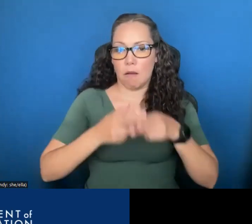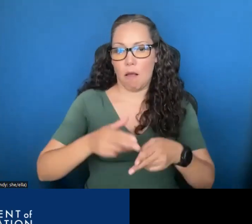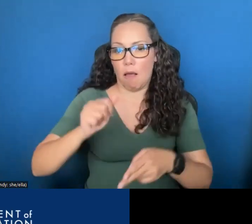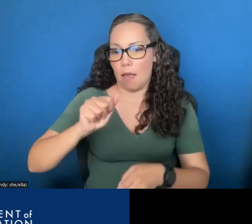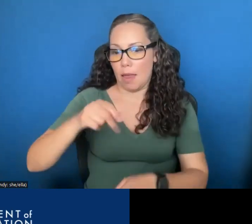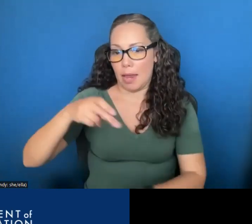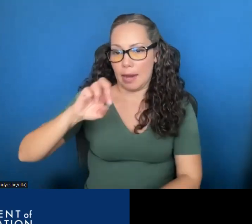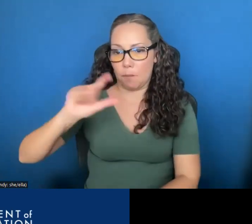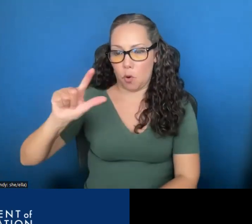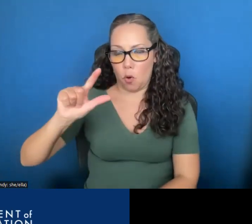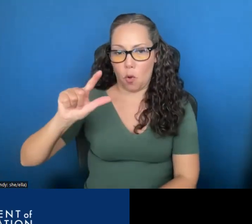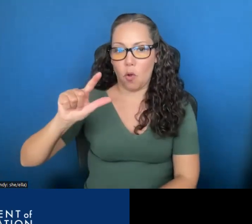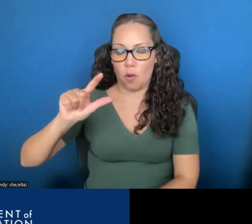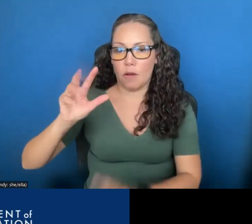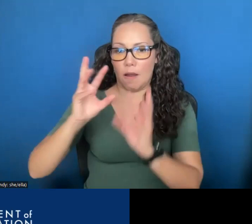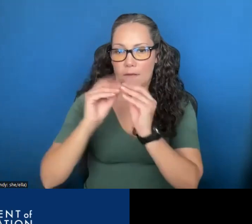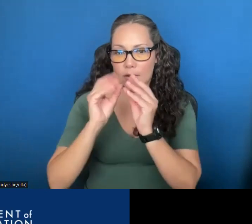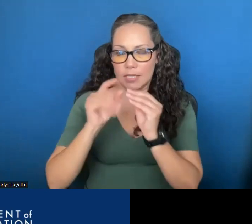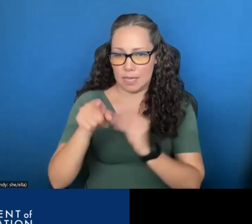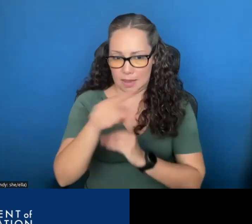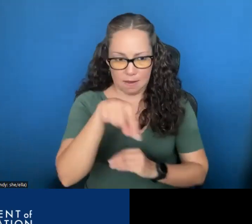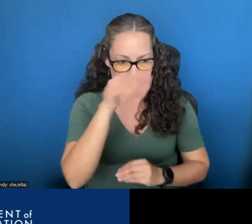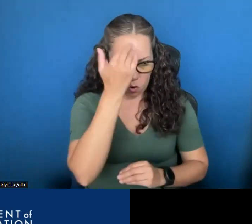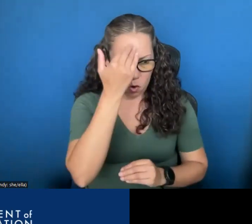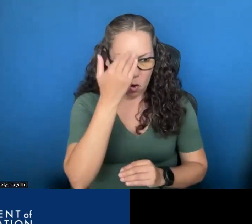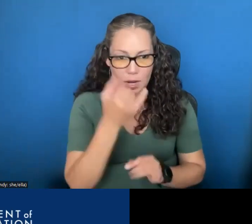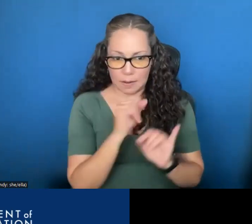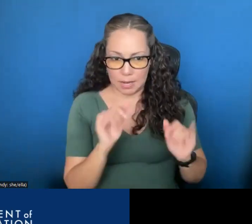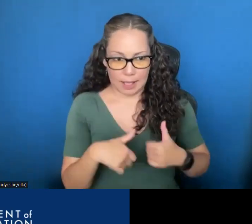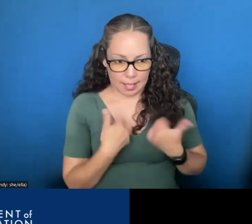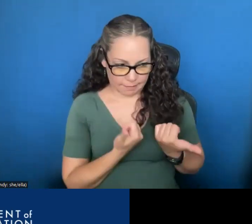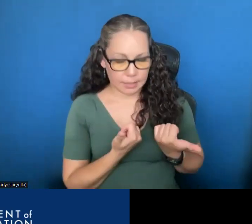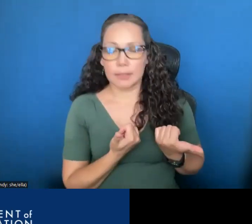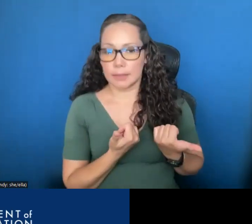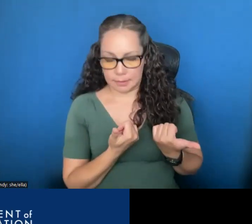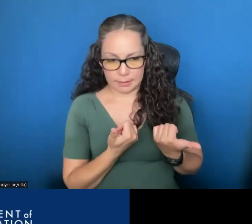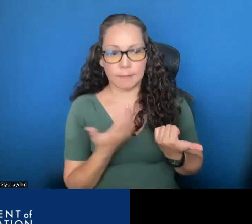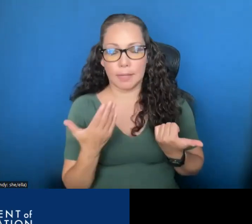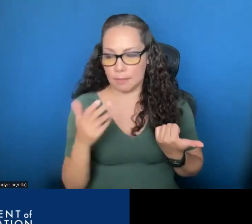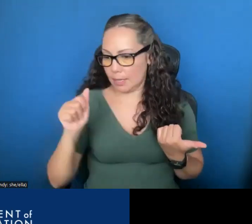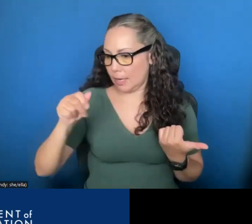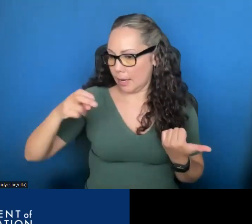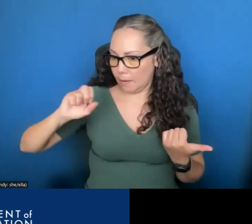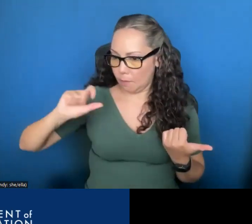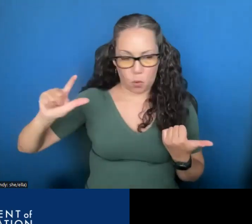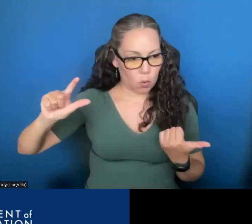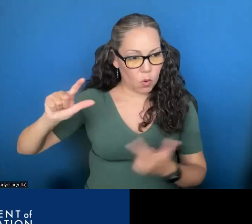you're an independent living uh you you may know this but if not um April is the Association for